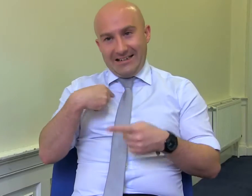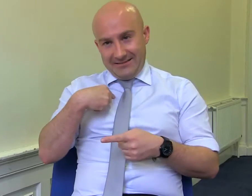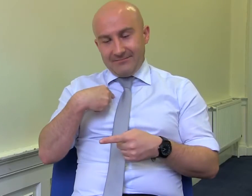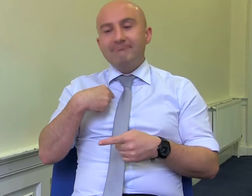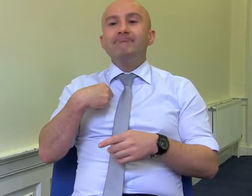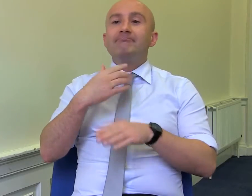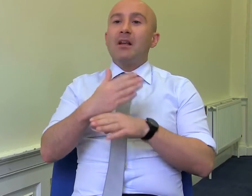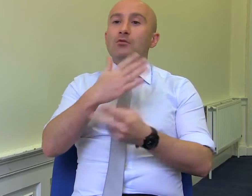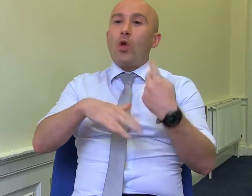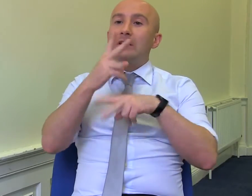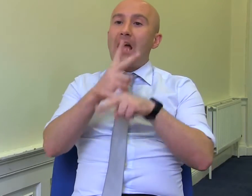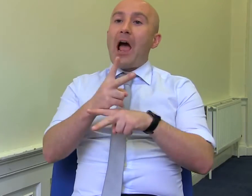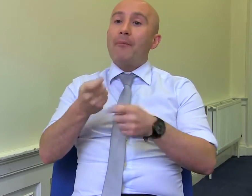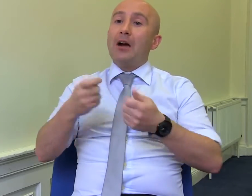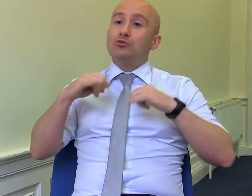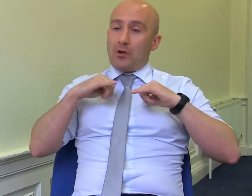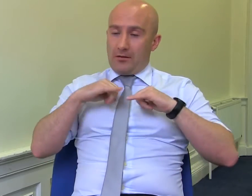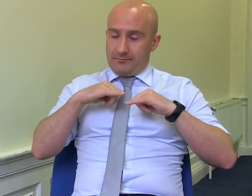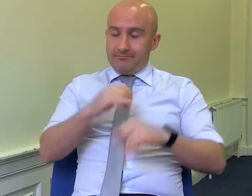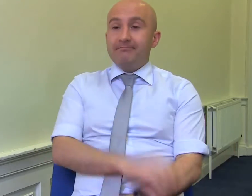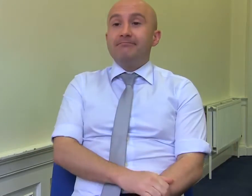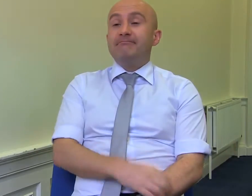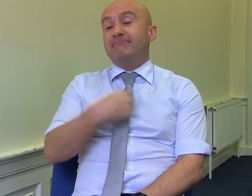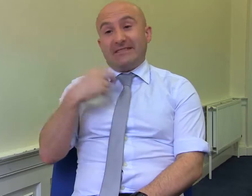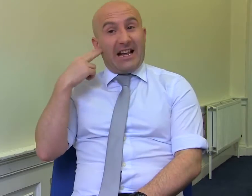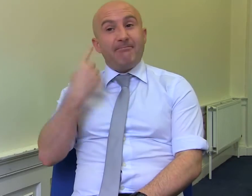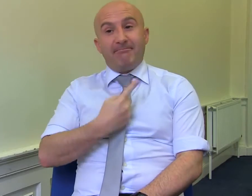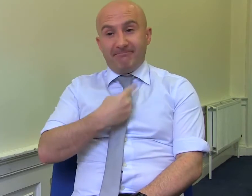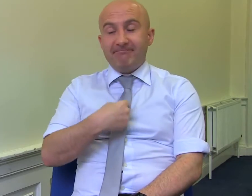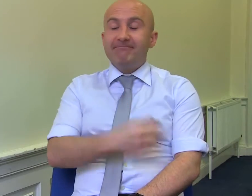Hello, I’m Frankie, I’m a Social Care Manager and I’m deaf.